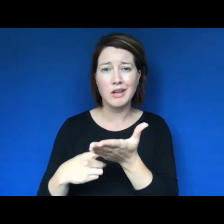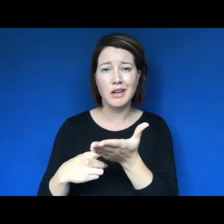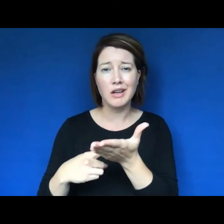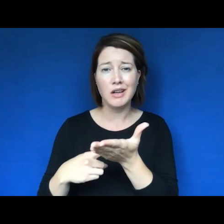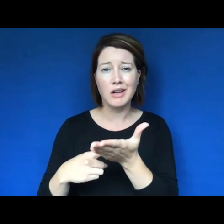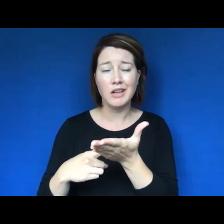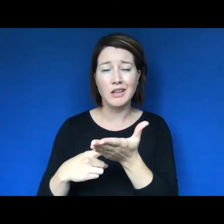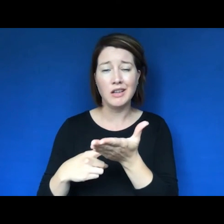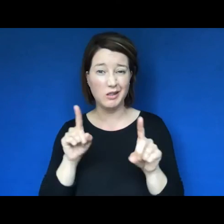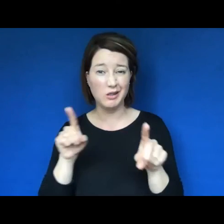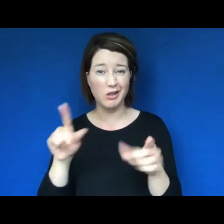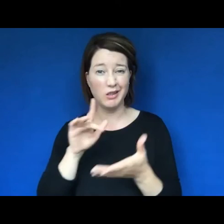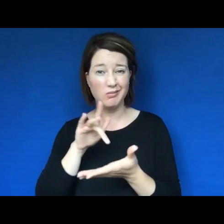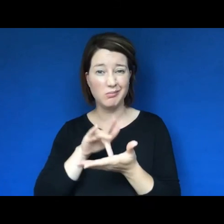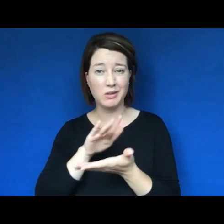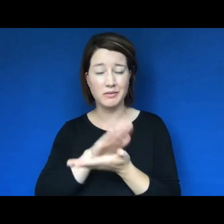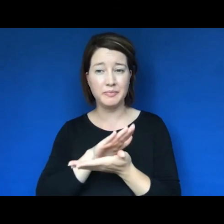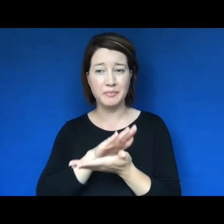We are doing some training in the middle schools around that.